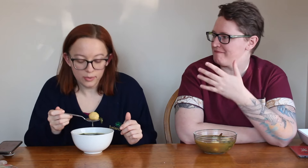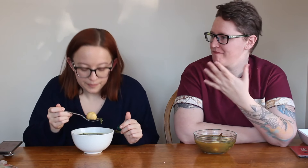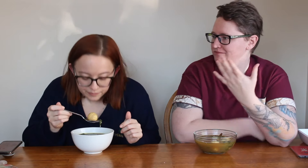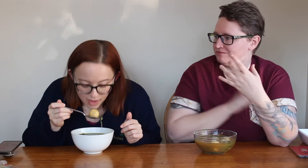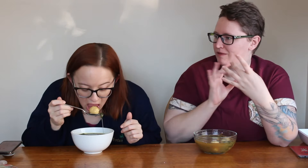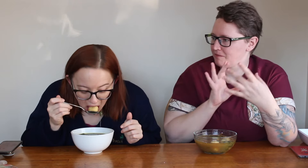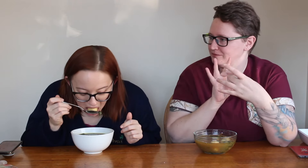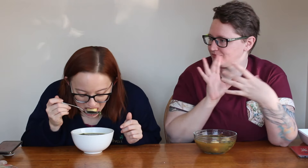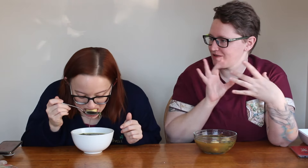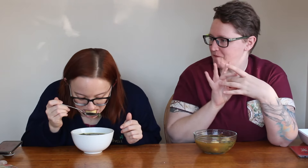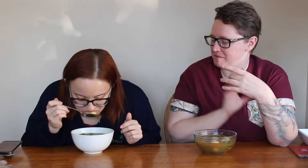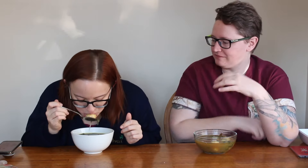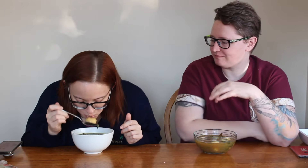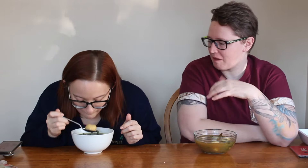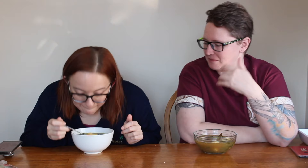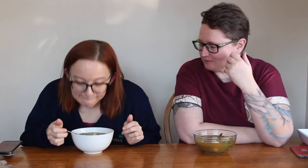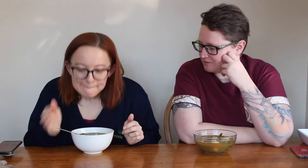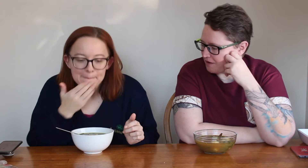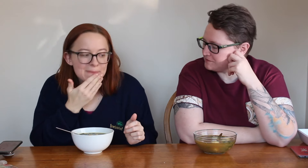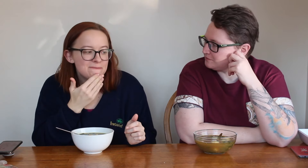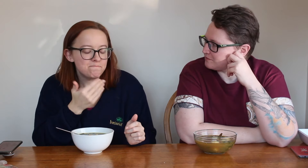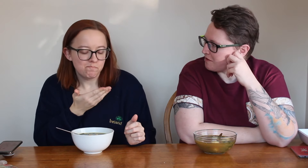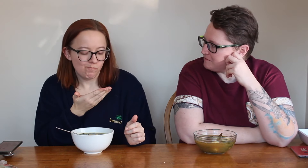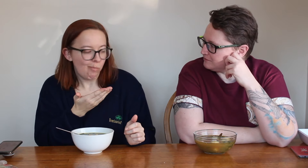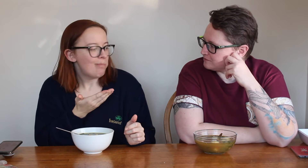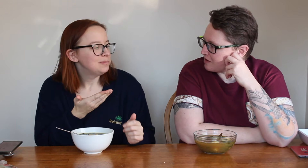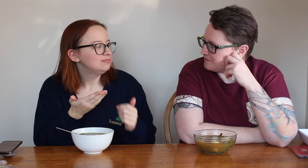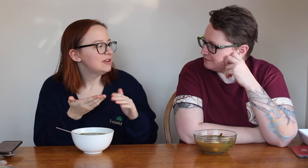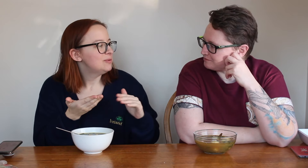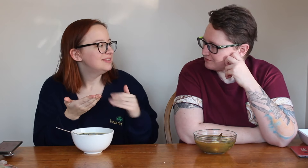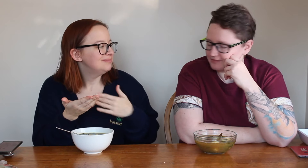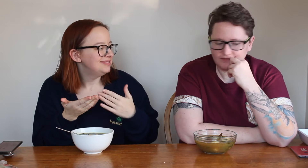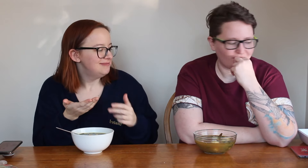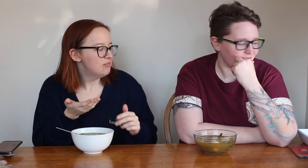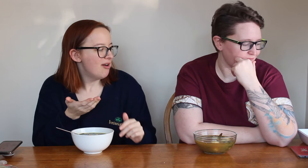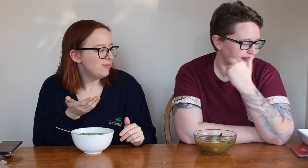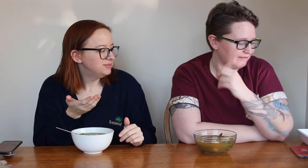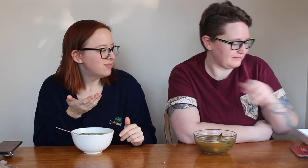I don't know what that means like me, separating from the baby? Yeah right, I think it means you know if you're separate from the baby. - I'm not pregnant anymore.